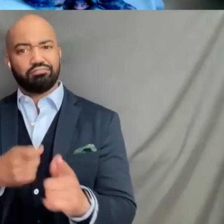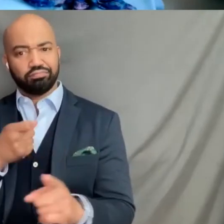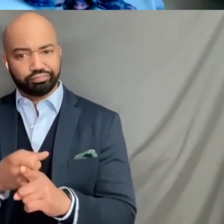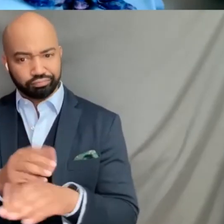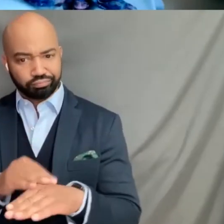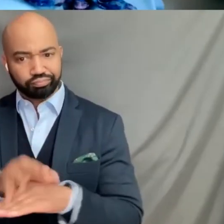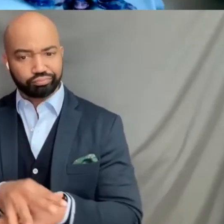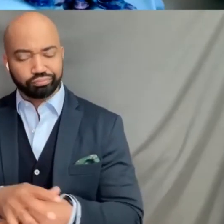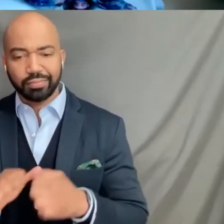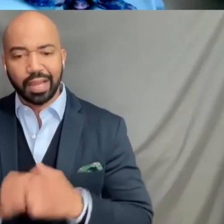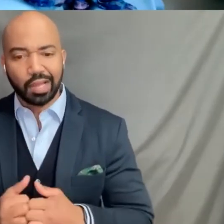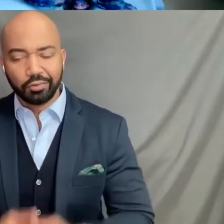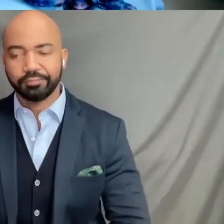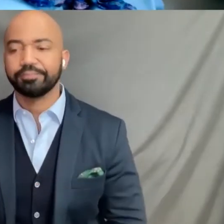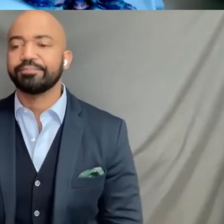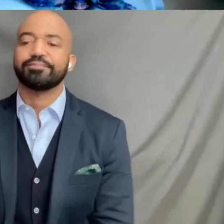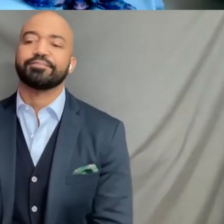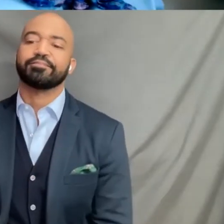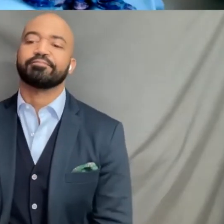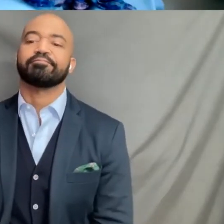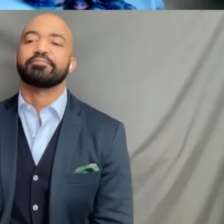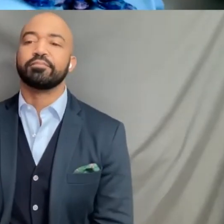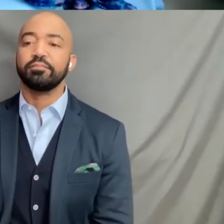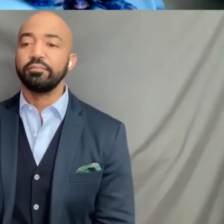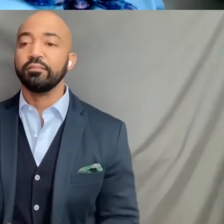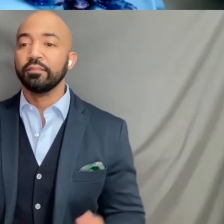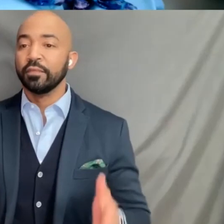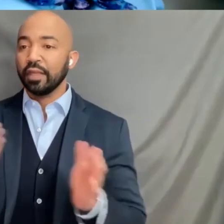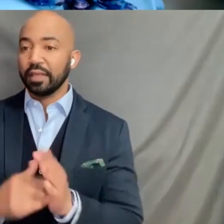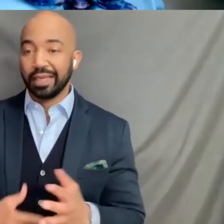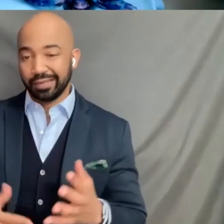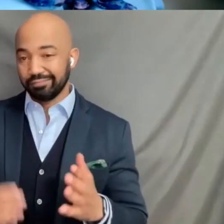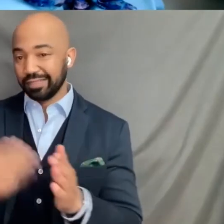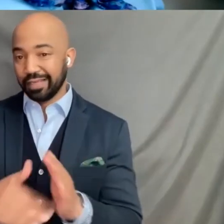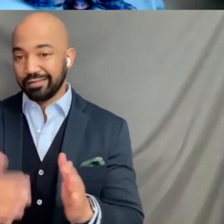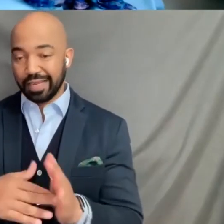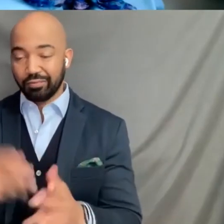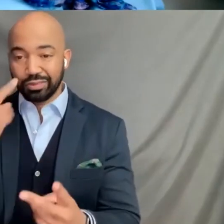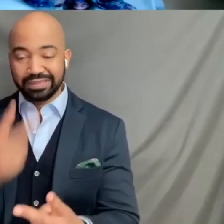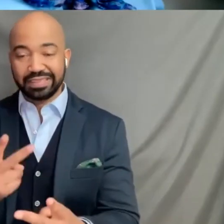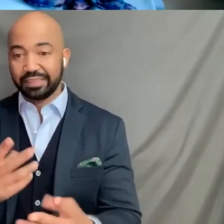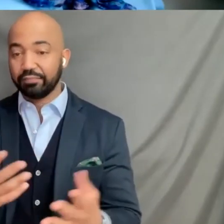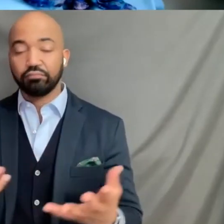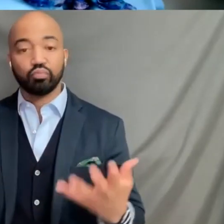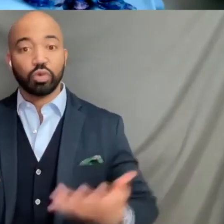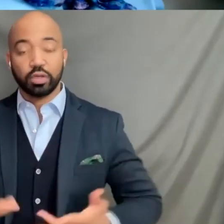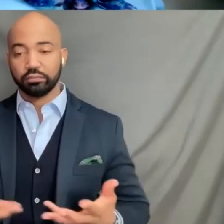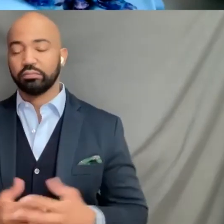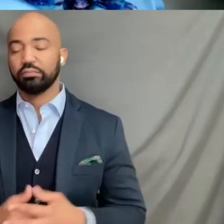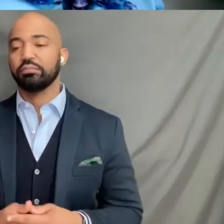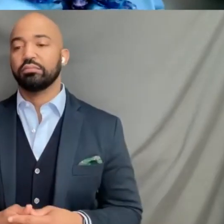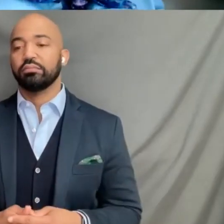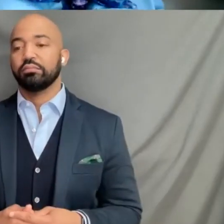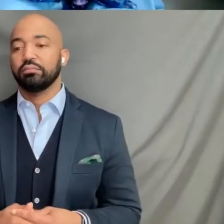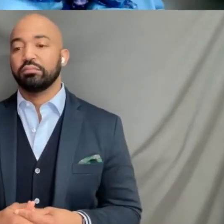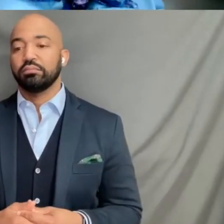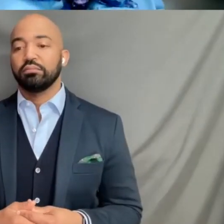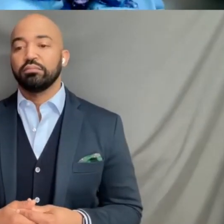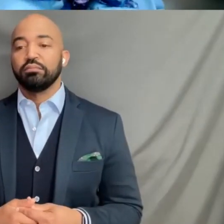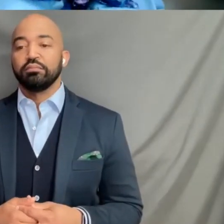So what we're seeing more and more often which is fantastic is a shift from more the standards of care model